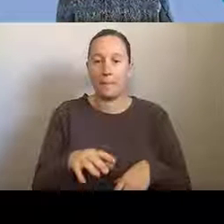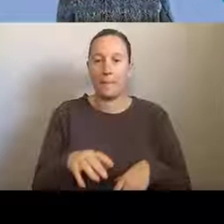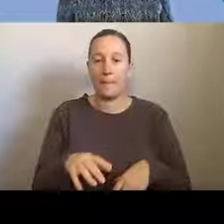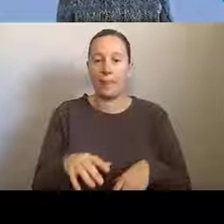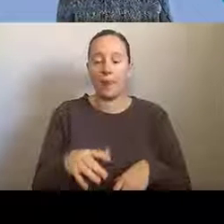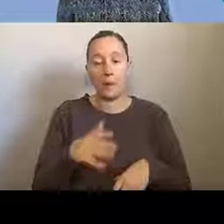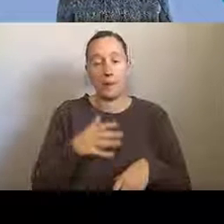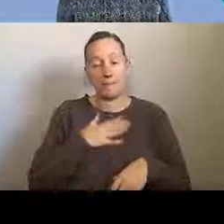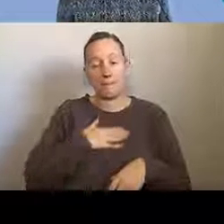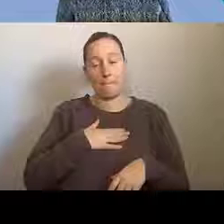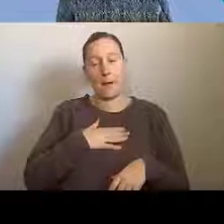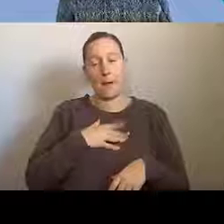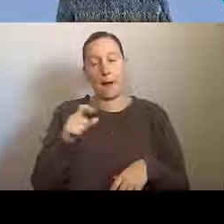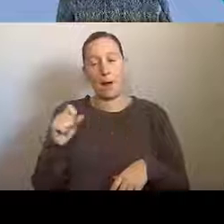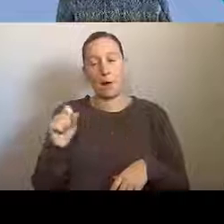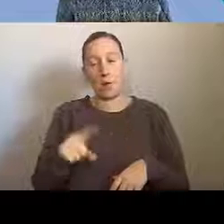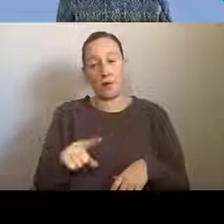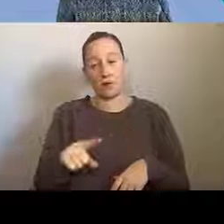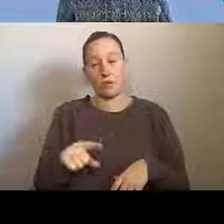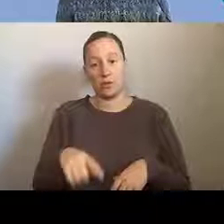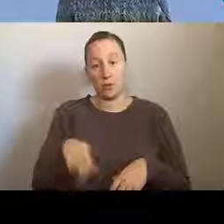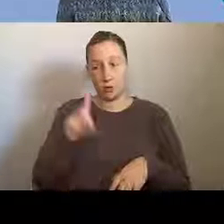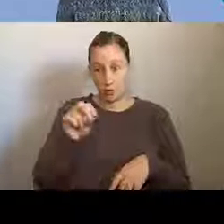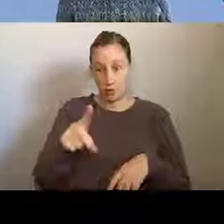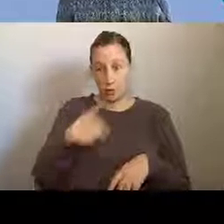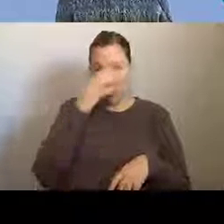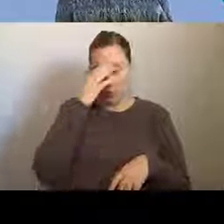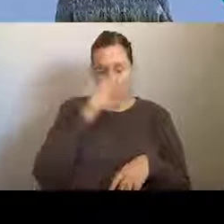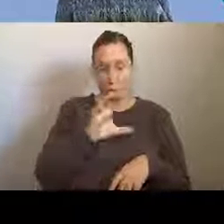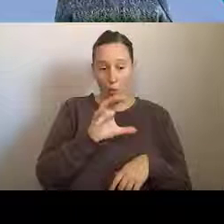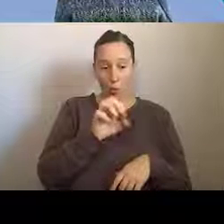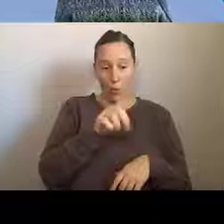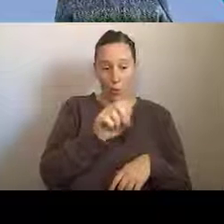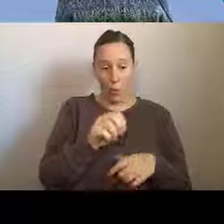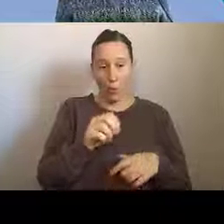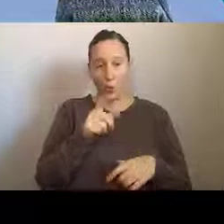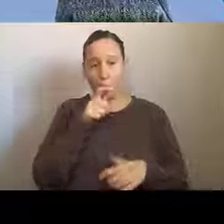do you actually hold the key linking the code? In other words, is there somewhere